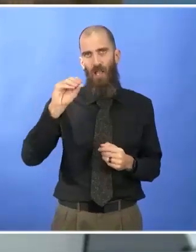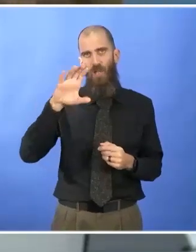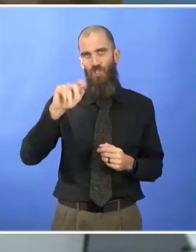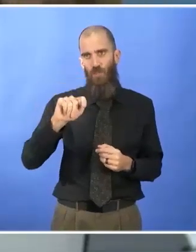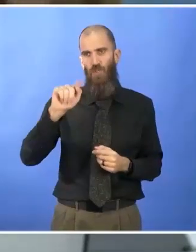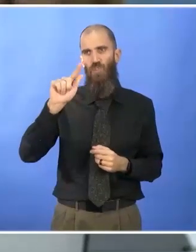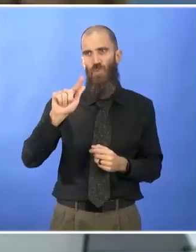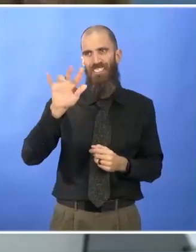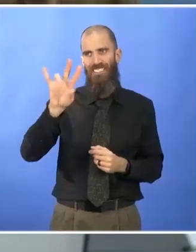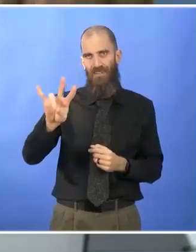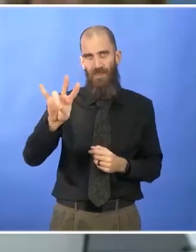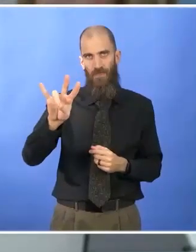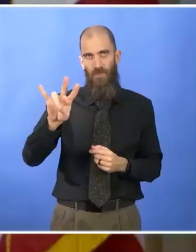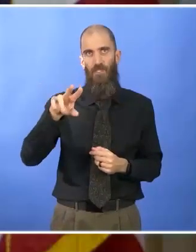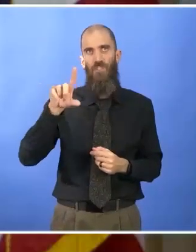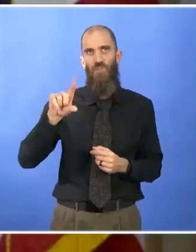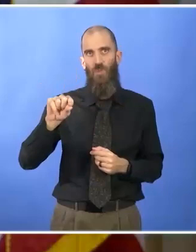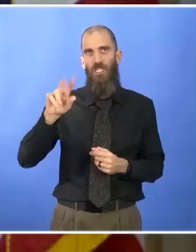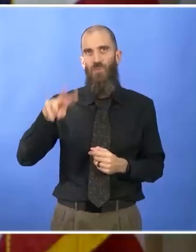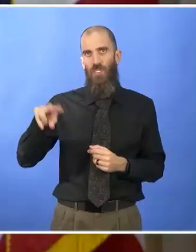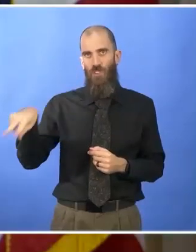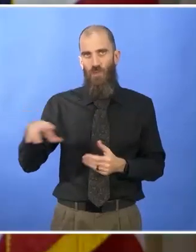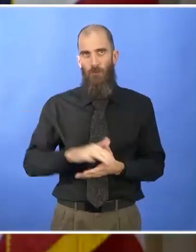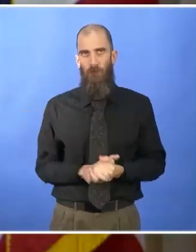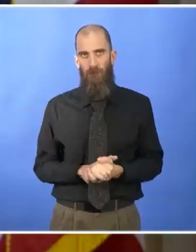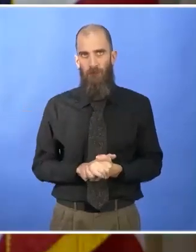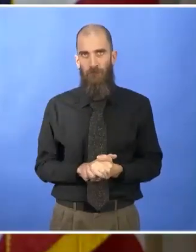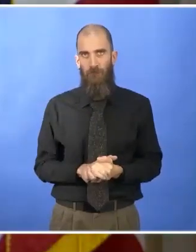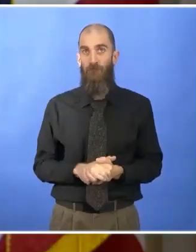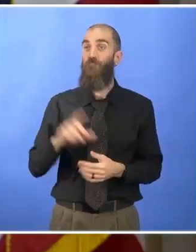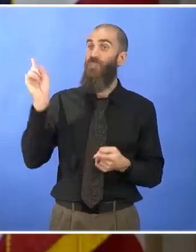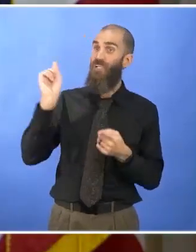UNTIL THEN, WE STAND ADJOURNED. A SPECIAL THANKS TO COMMISSIONER STARKS FOR JOINING